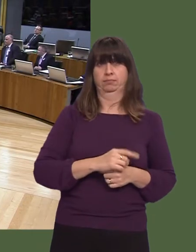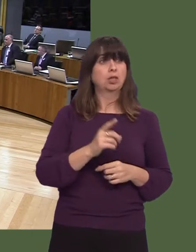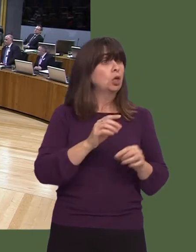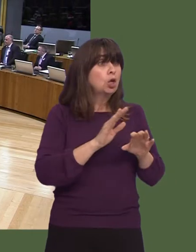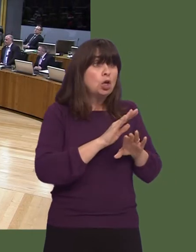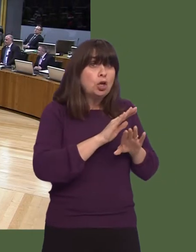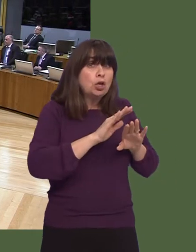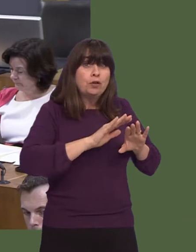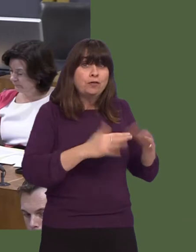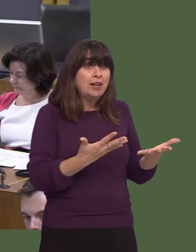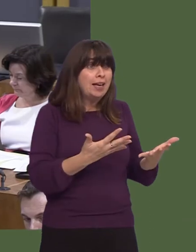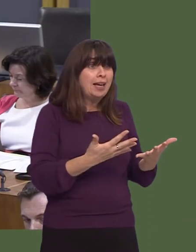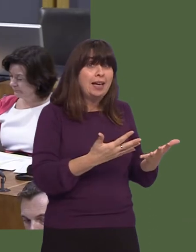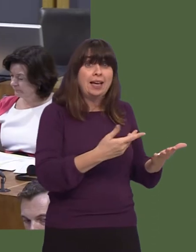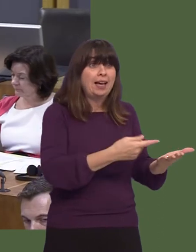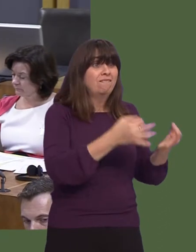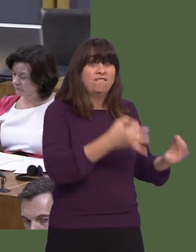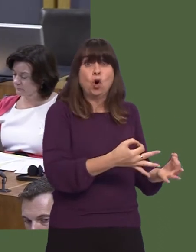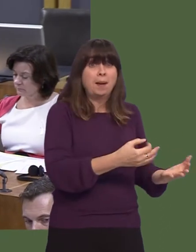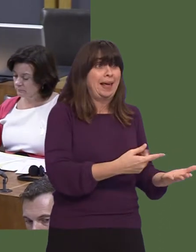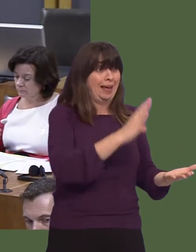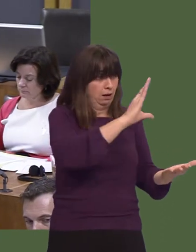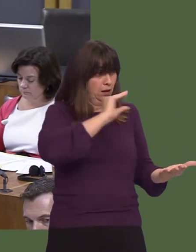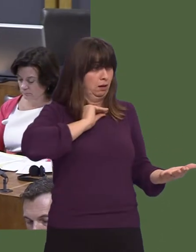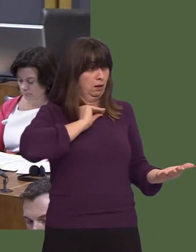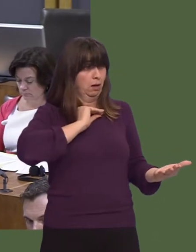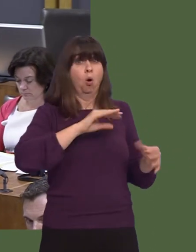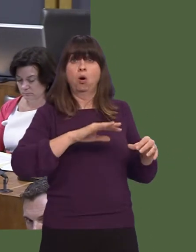of bullying. They were not presented to me formally or informally by them. The word was